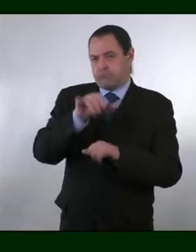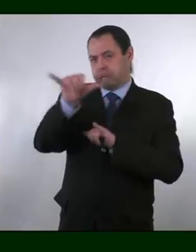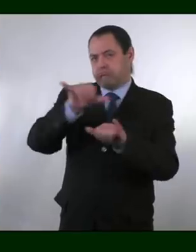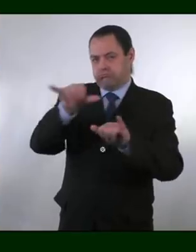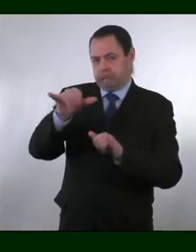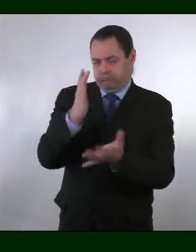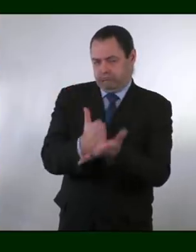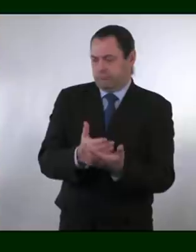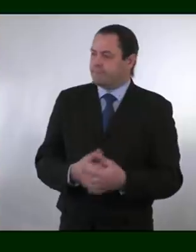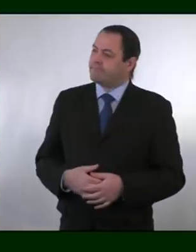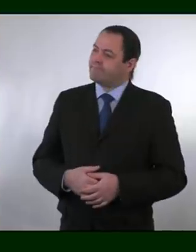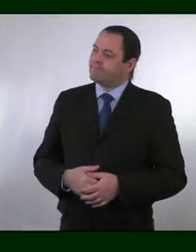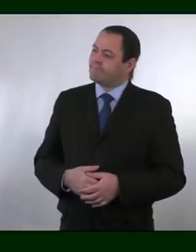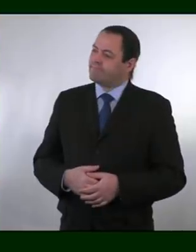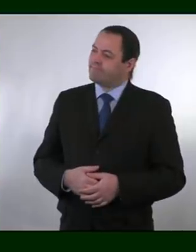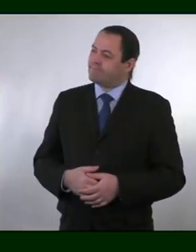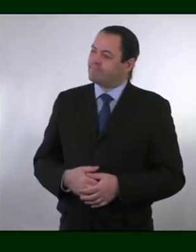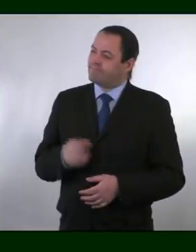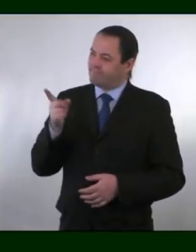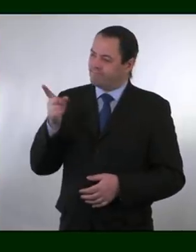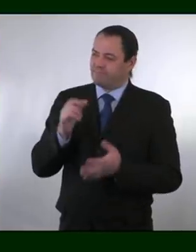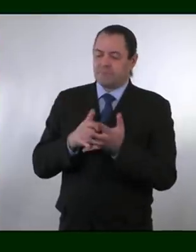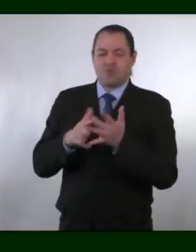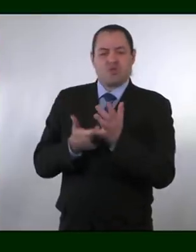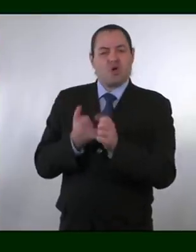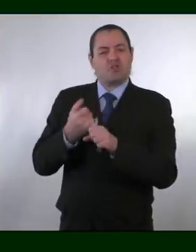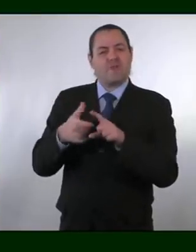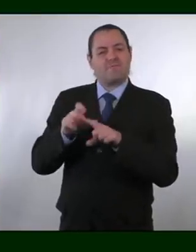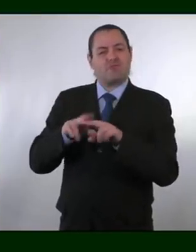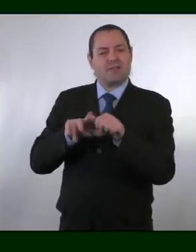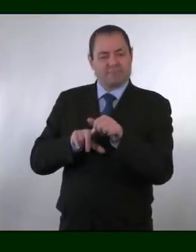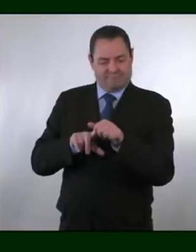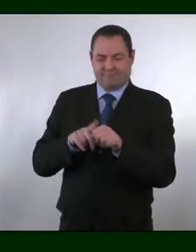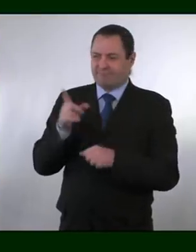Sir Jeffrey M. Donaldson (Lagan Valley) (DUP) The people of Northern Ireland will today see